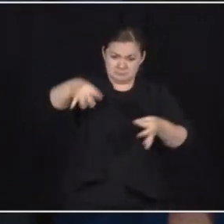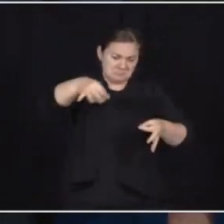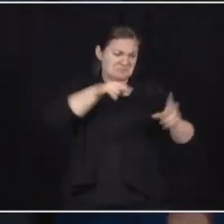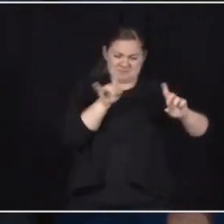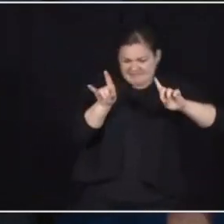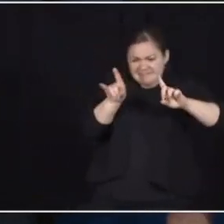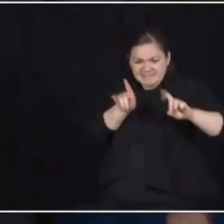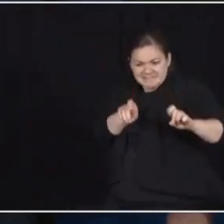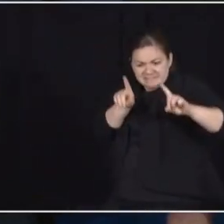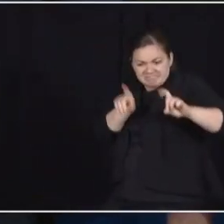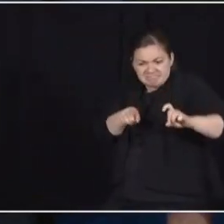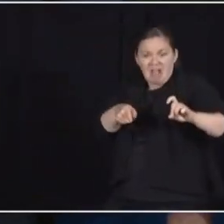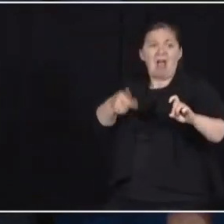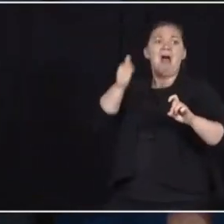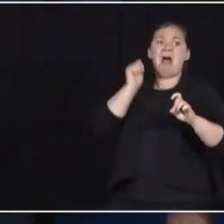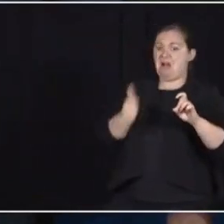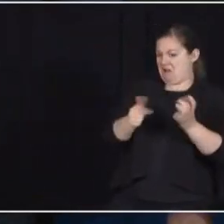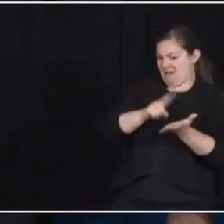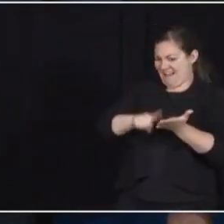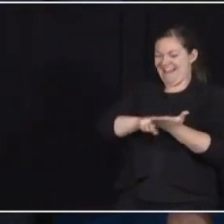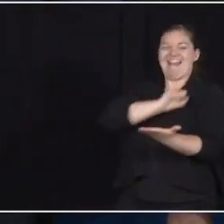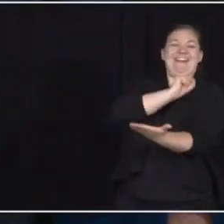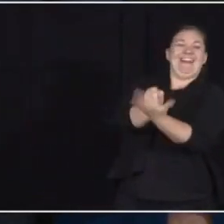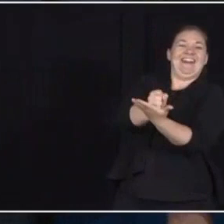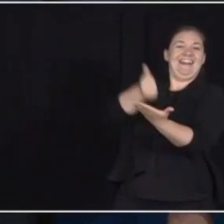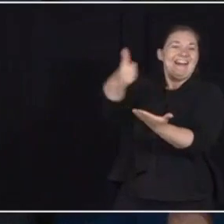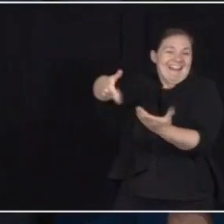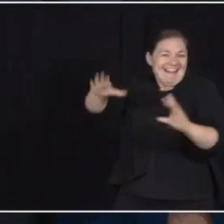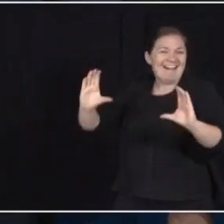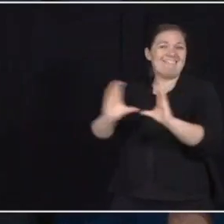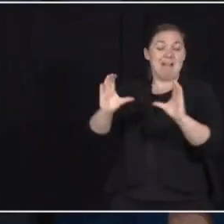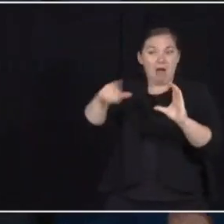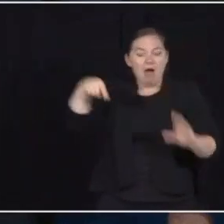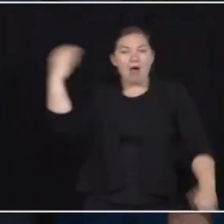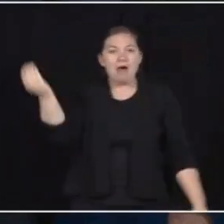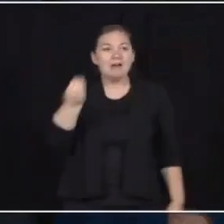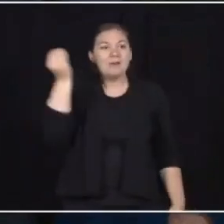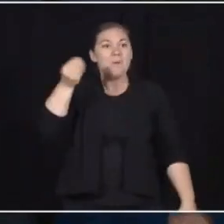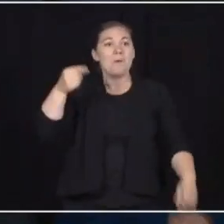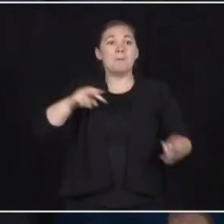Ontario. This means that we can be more self sufficient